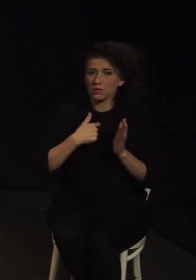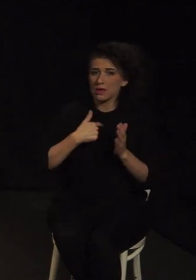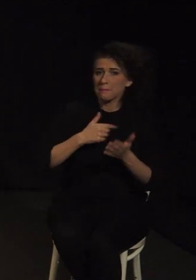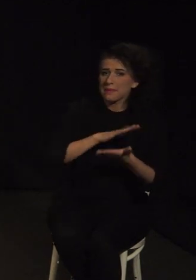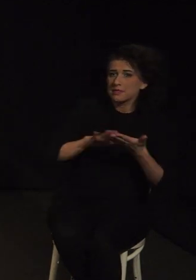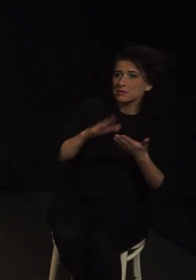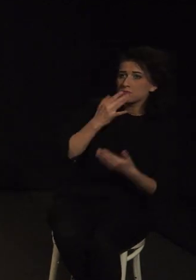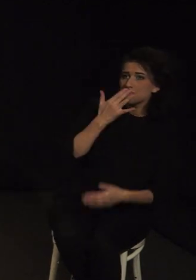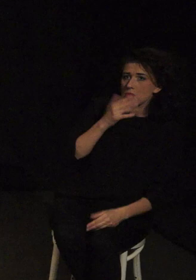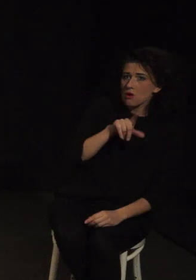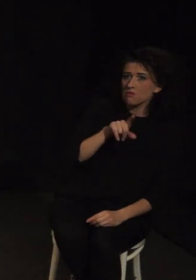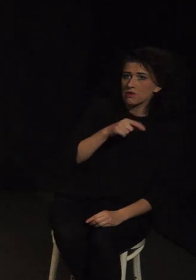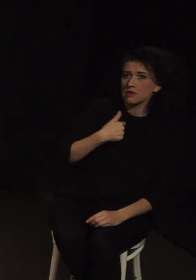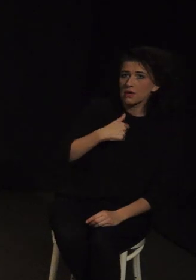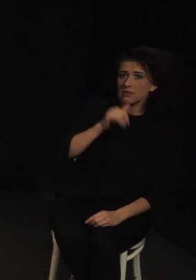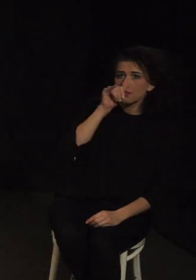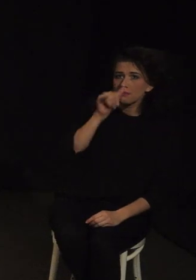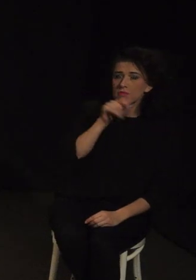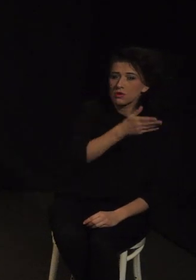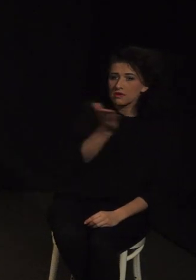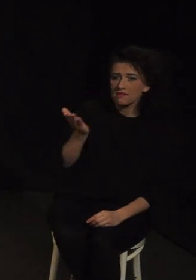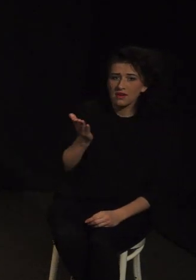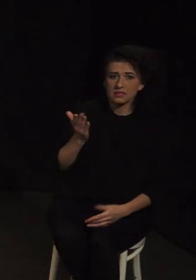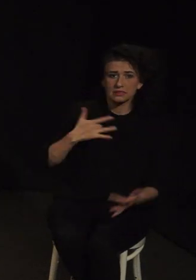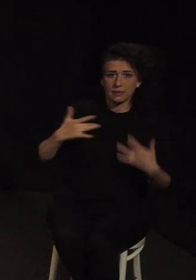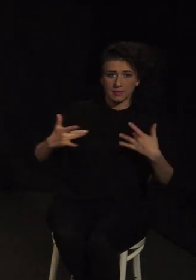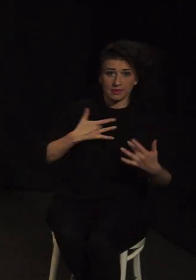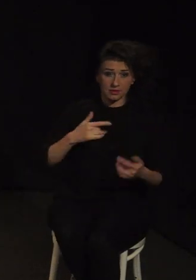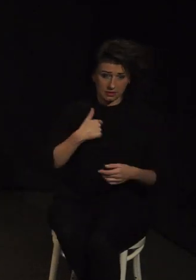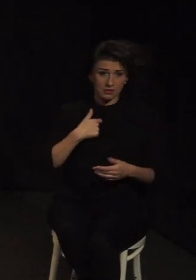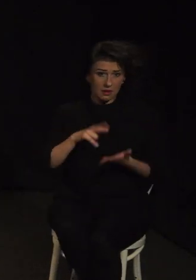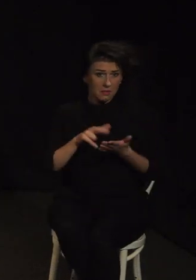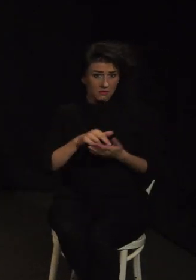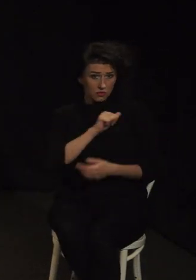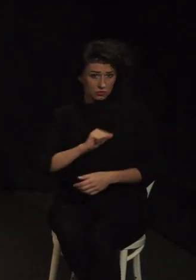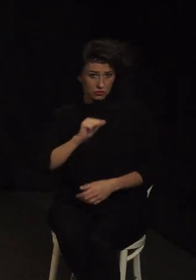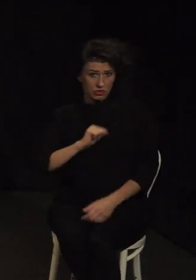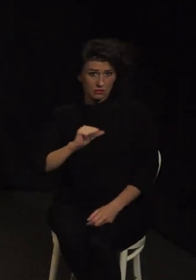I cannot tire you or myself enough with my speech.